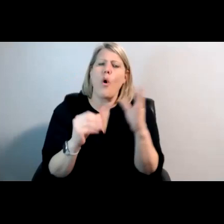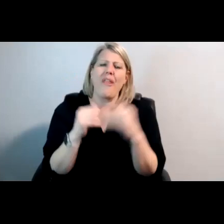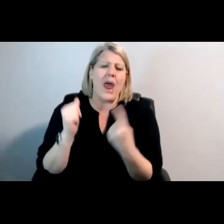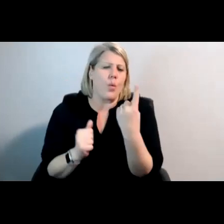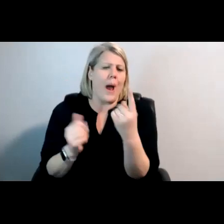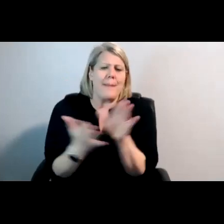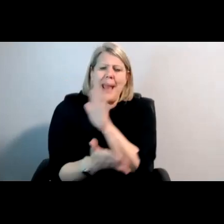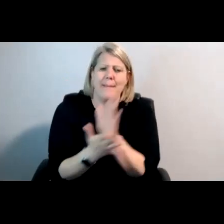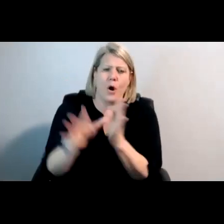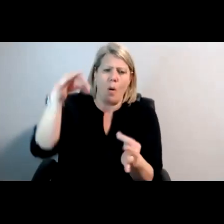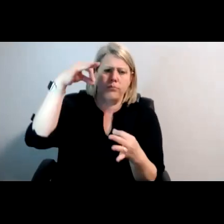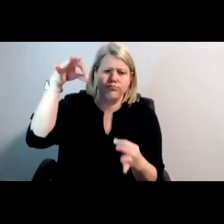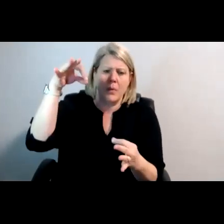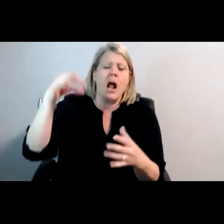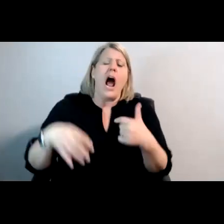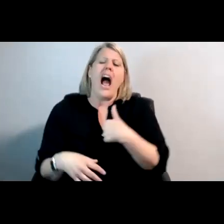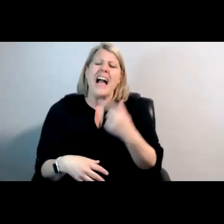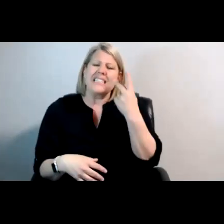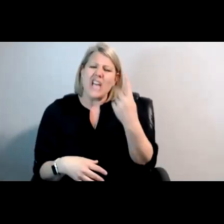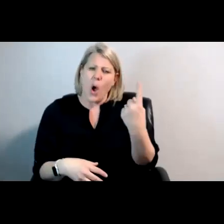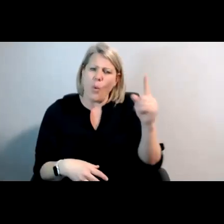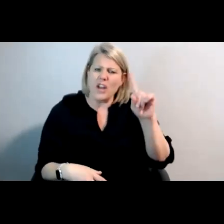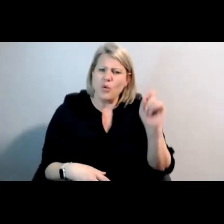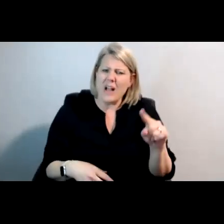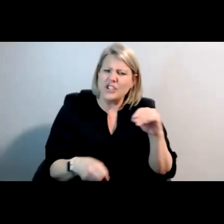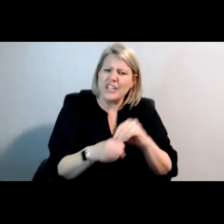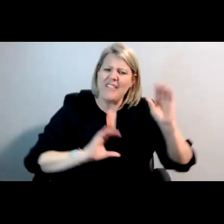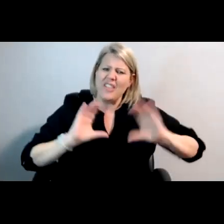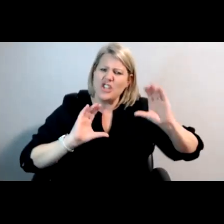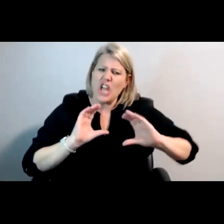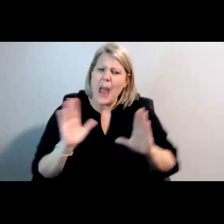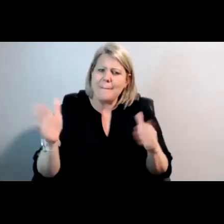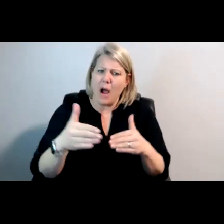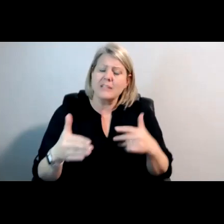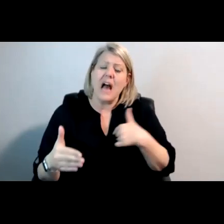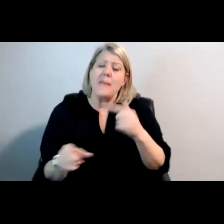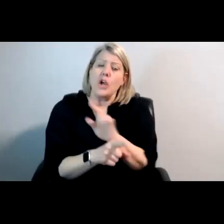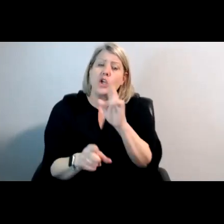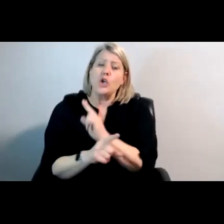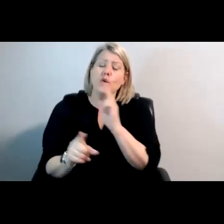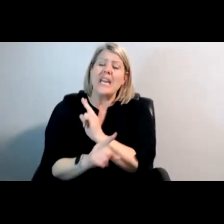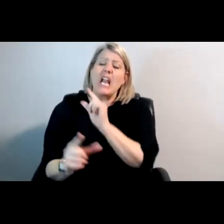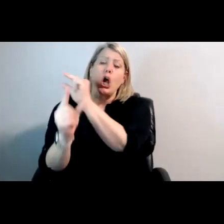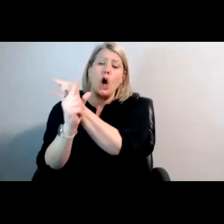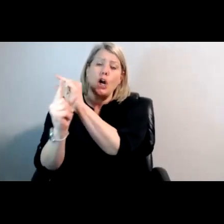And when I used the term guardianship, I saw a question in one of the chat boxes, I'm using guardianship kind of as a catch-all.